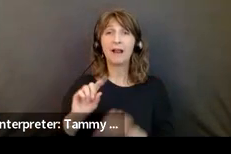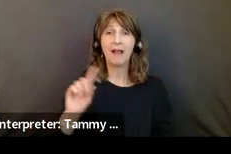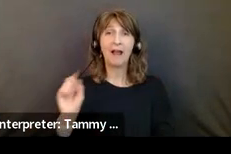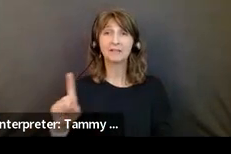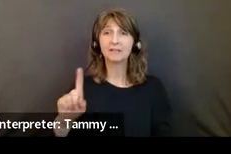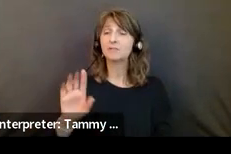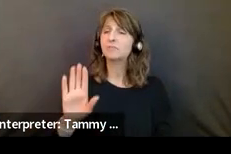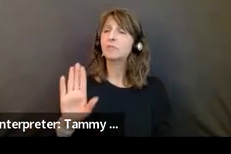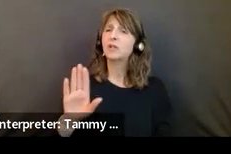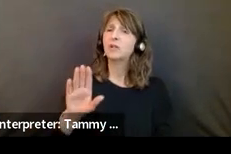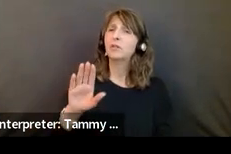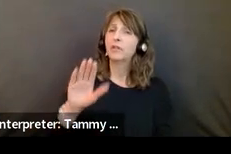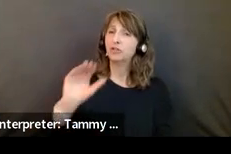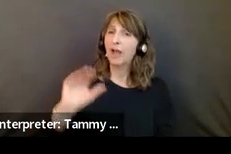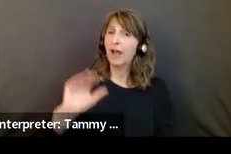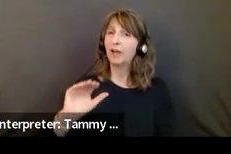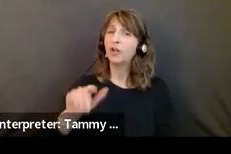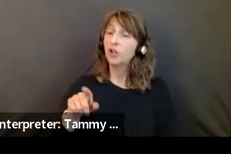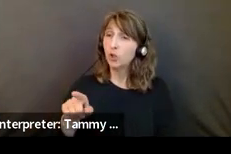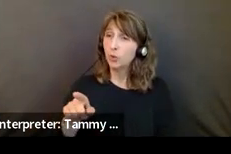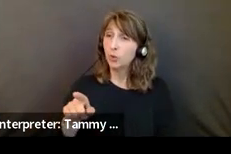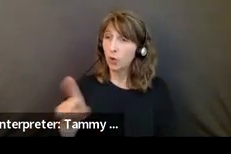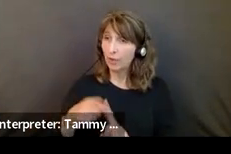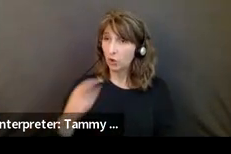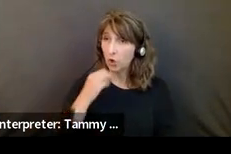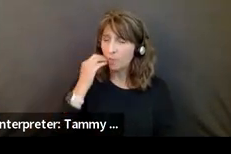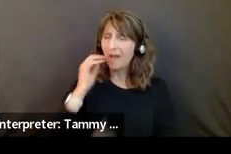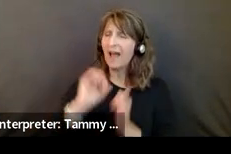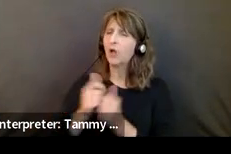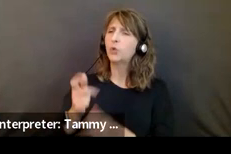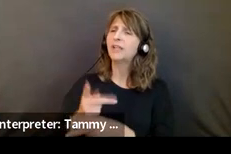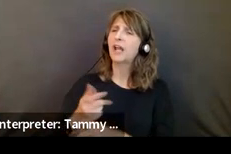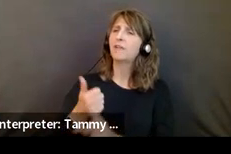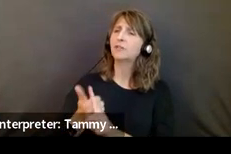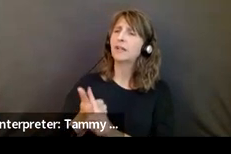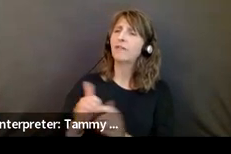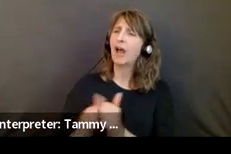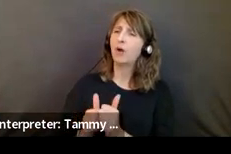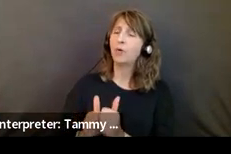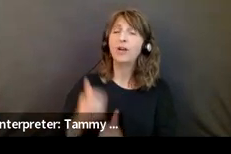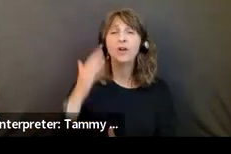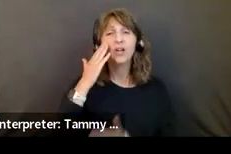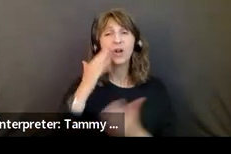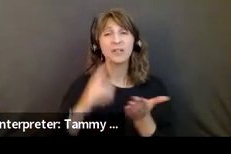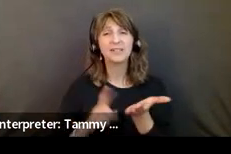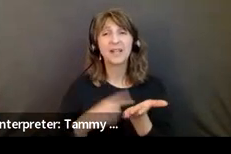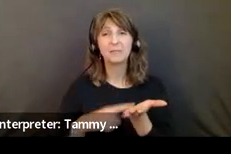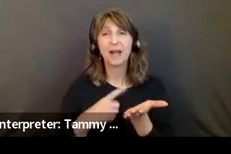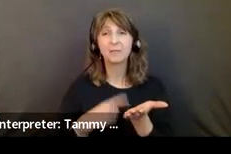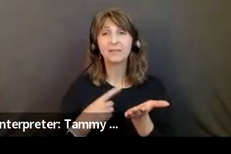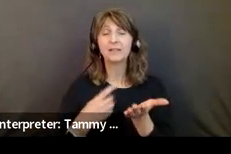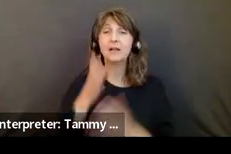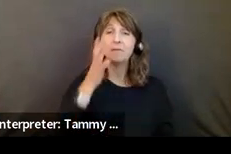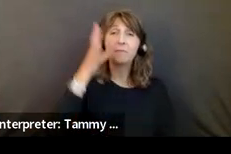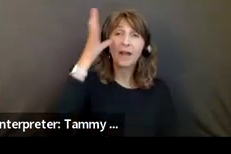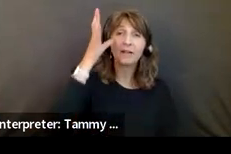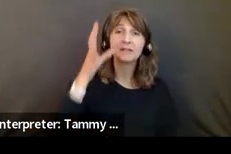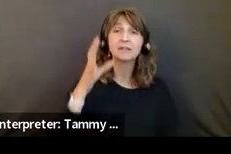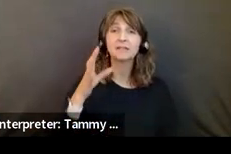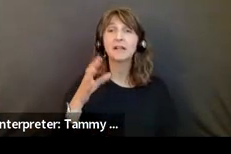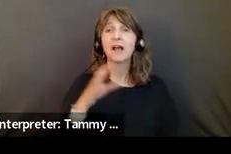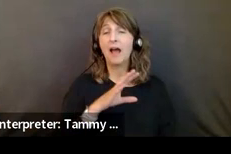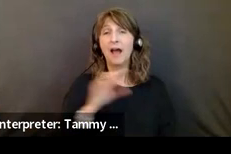What are you doing at home to take care of yourself? Cause we all know a lot of times. Hey, parents and caregivers are so wrapped up in caring for others that they forget to care for themselves.